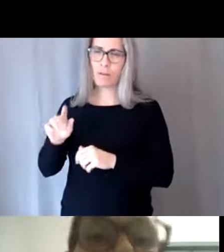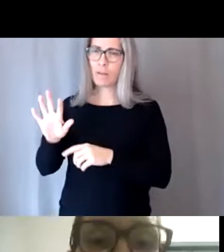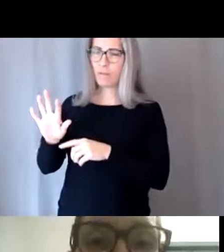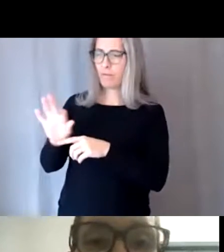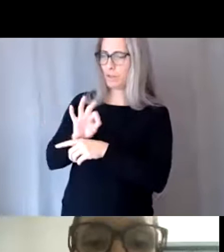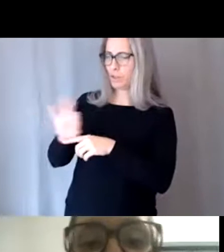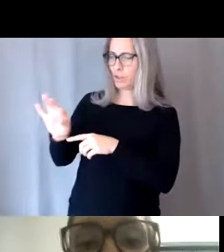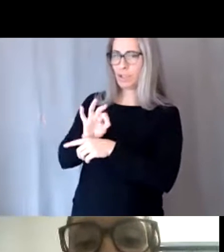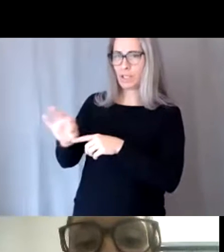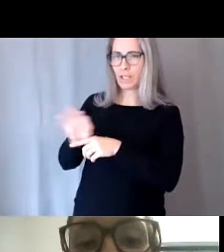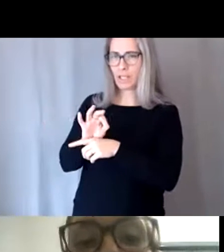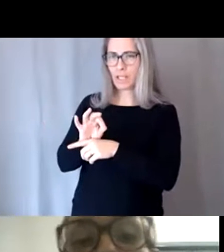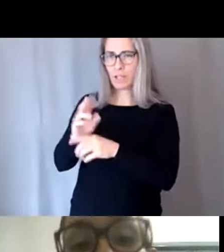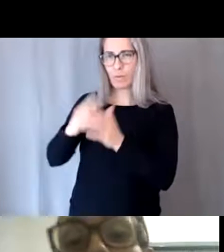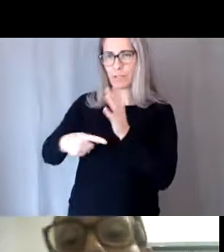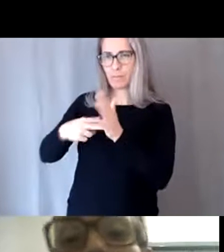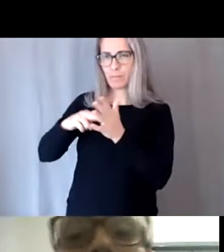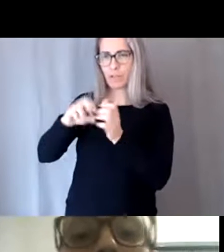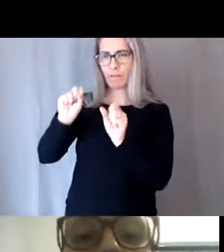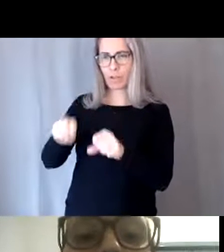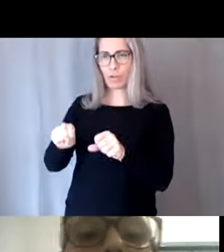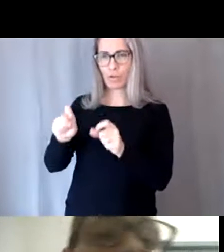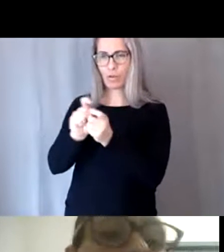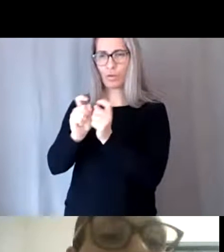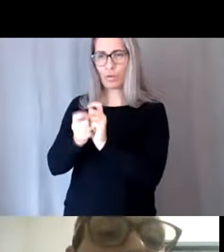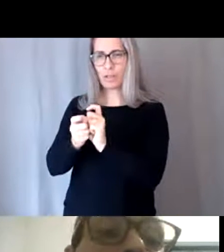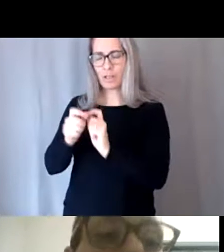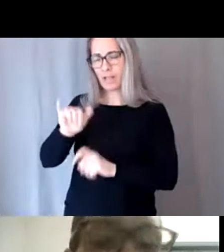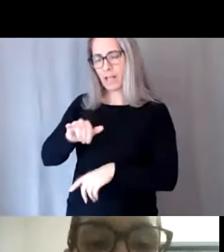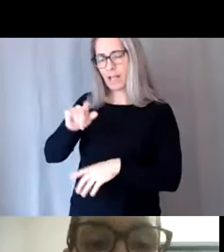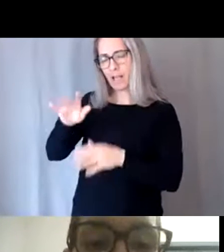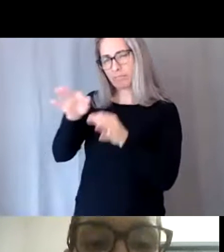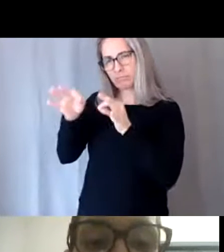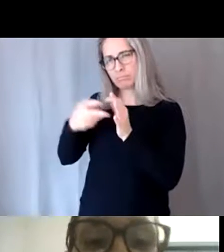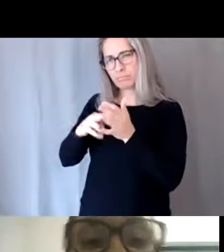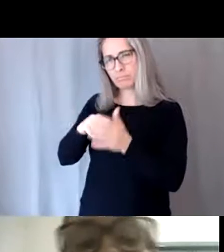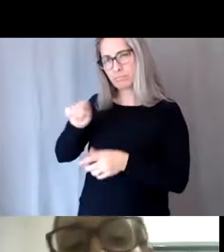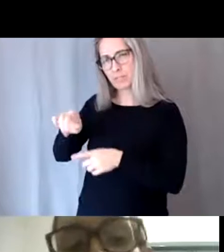translated in the daily life of the clinical laboratory